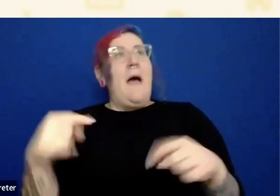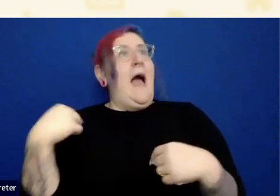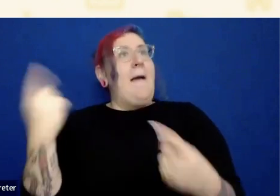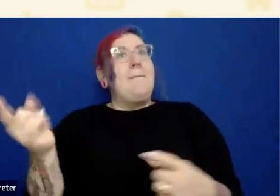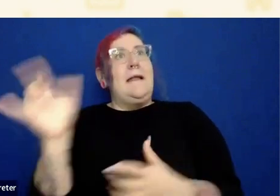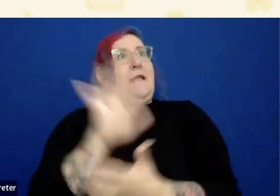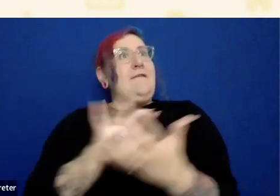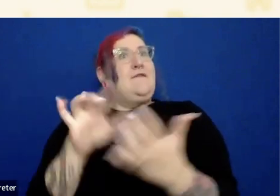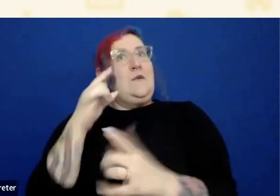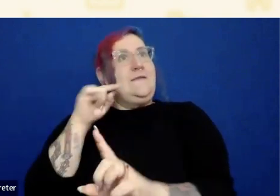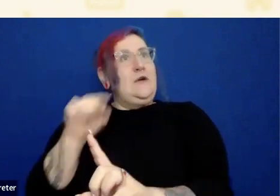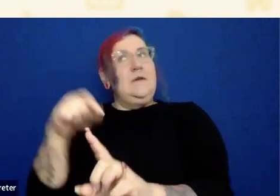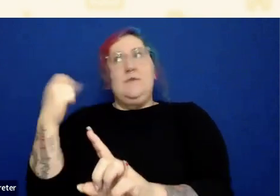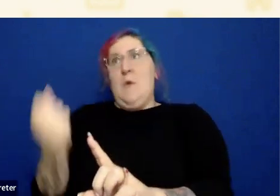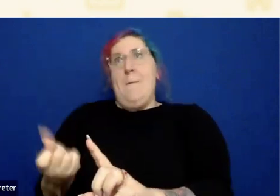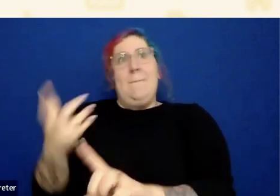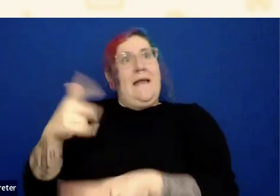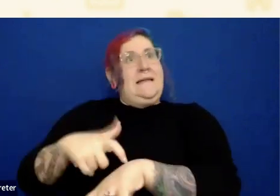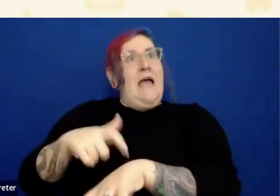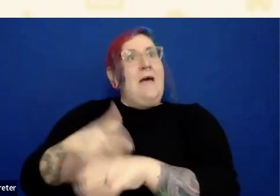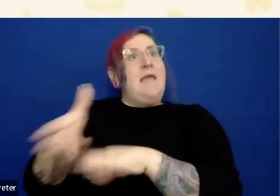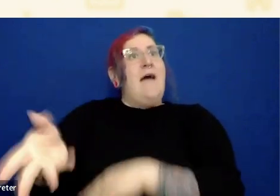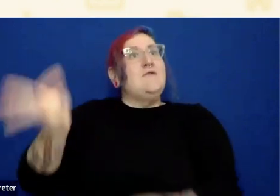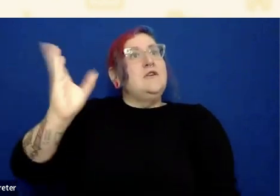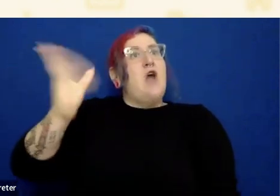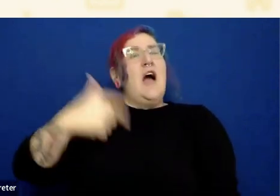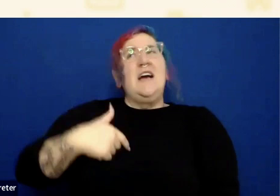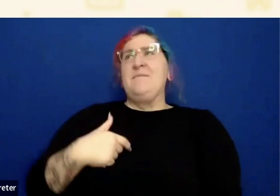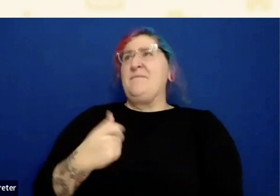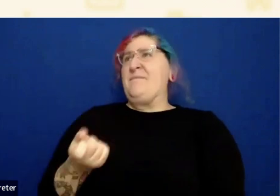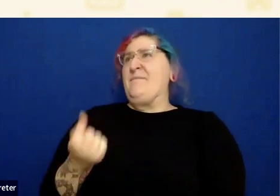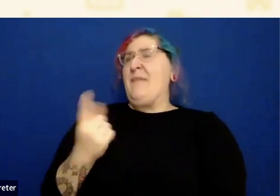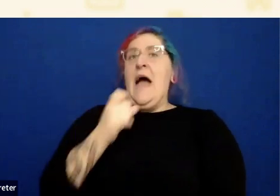that I feel slightly uncomfortable being in the same room. It might be a little awkward.